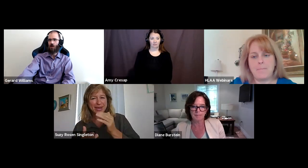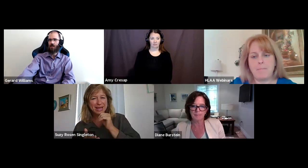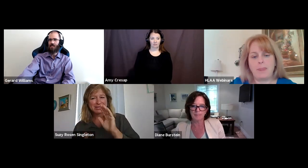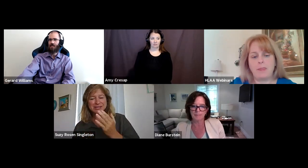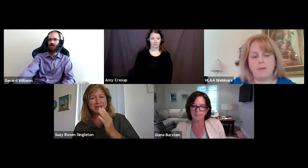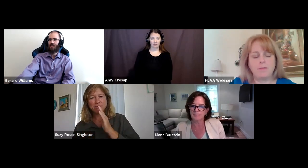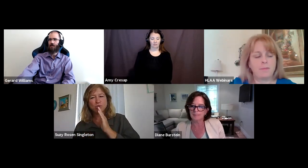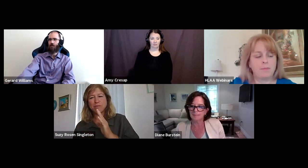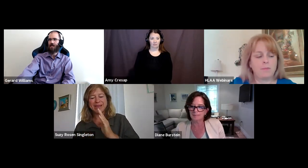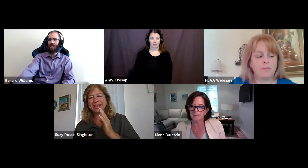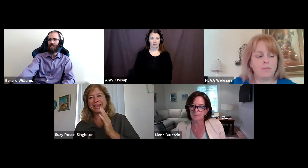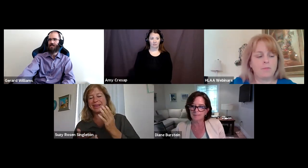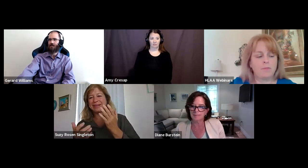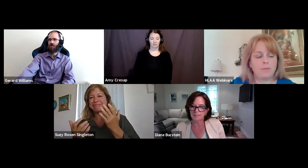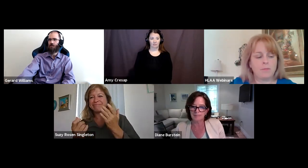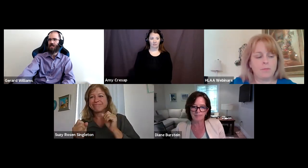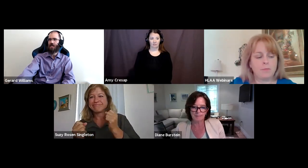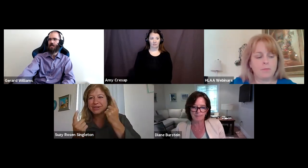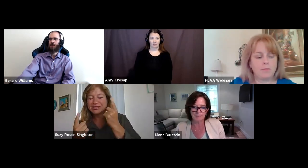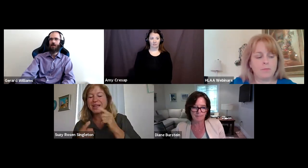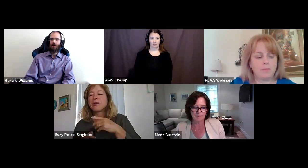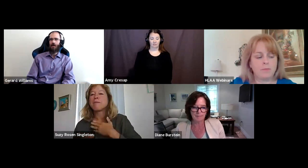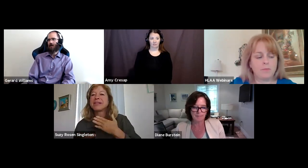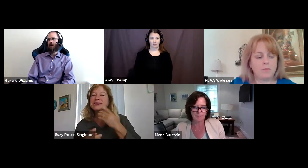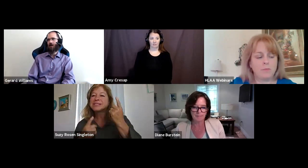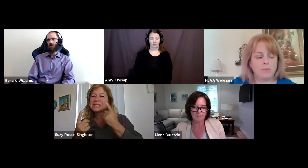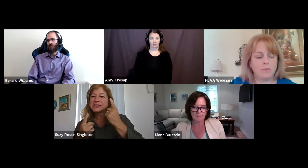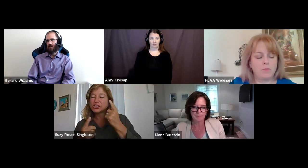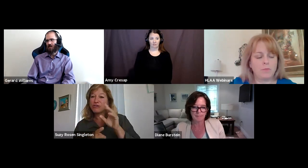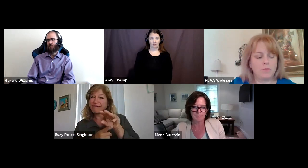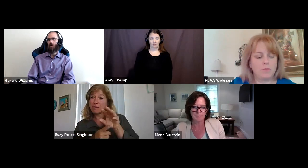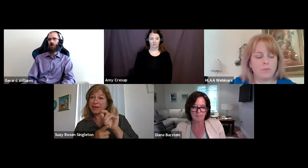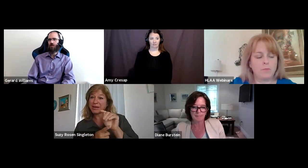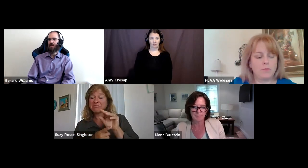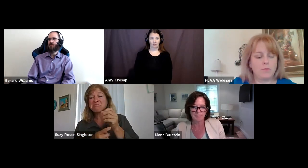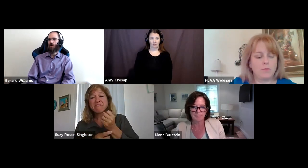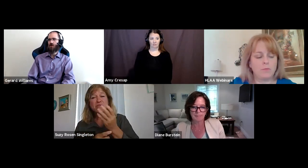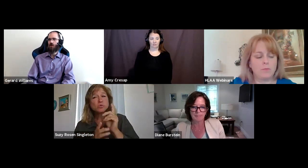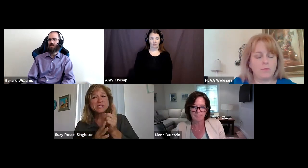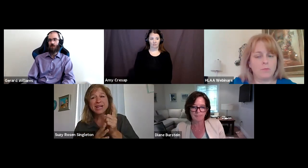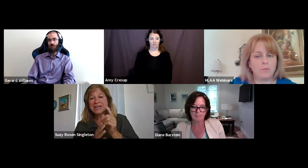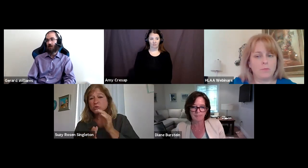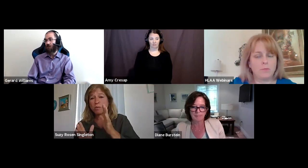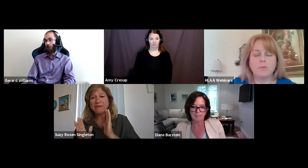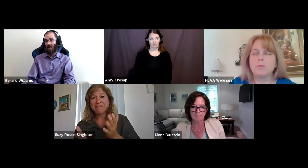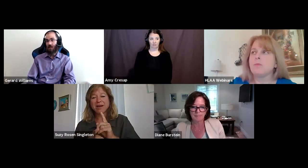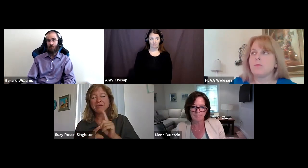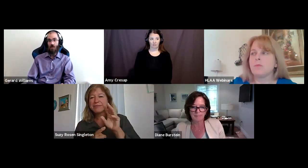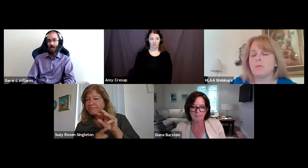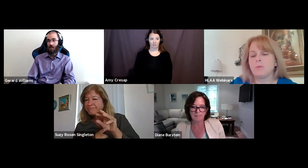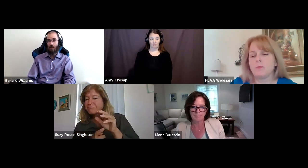on TV that might not seem to be understandable, please also consider filming it a few seconds